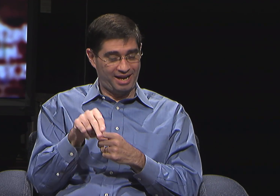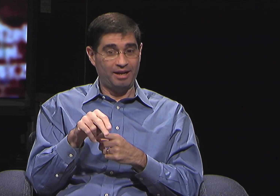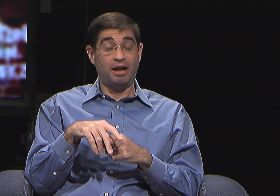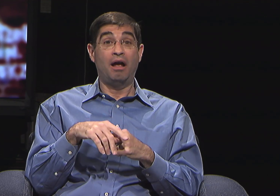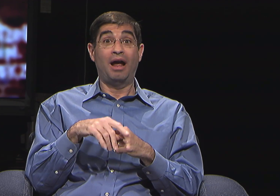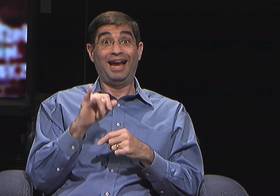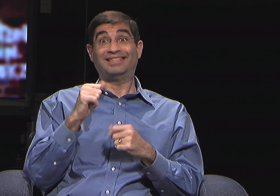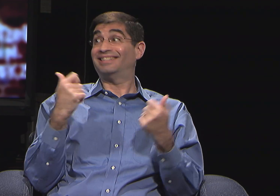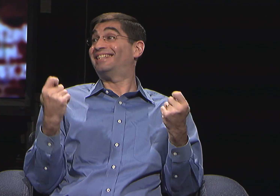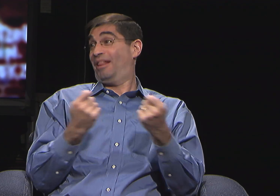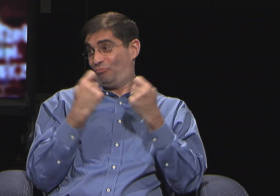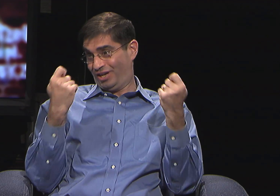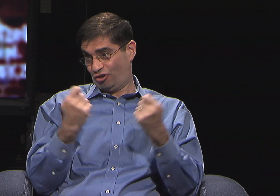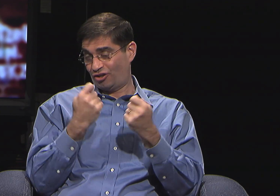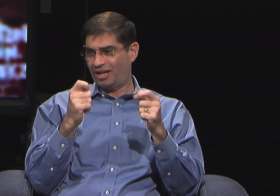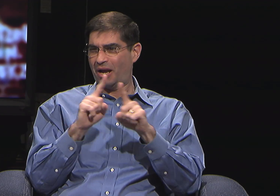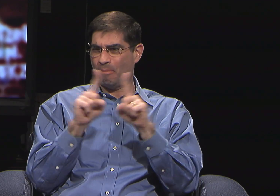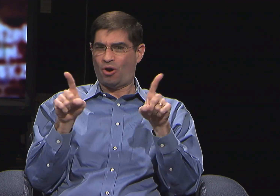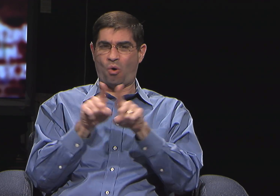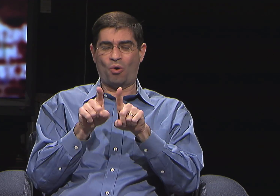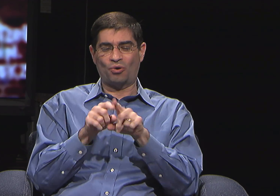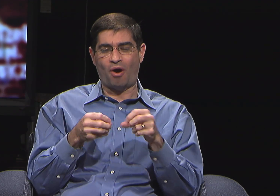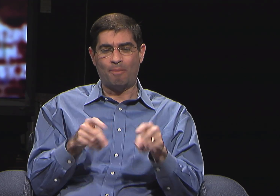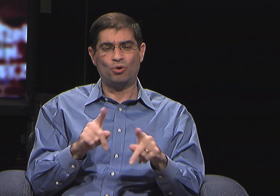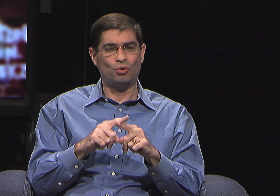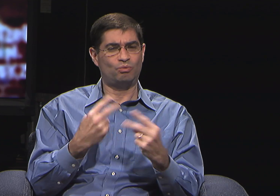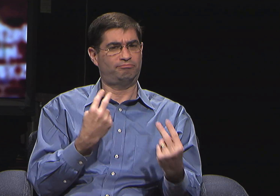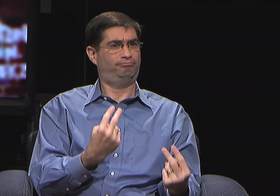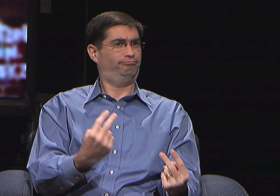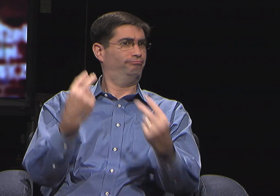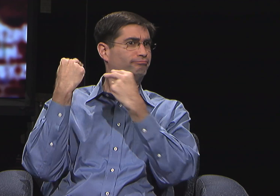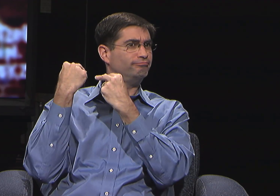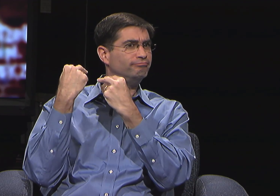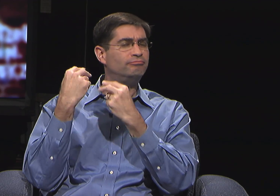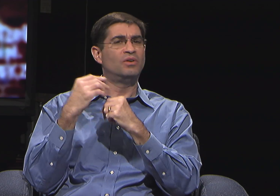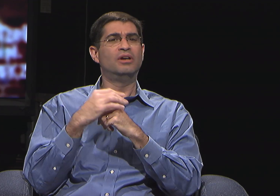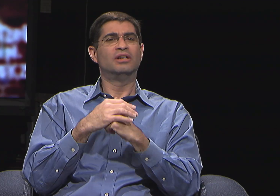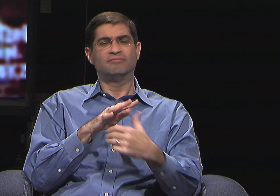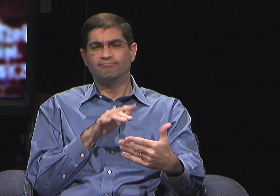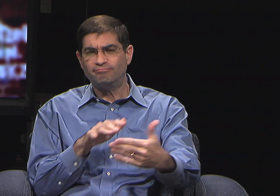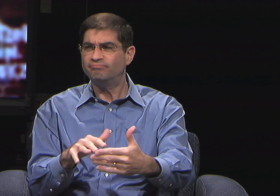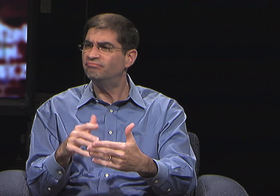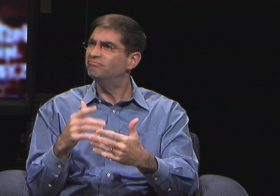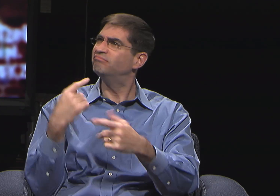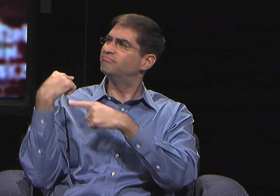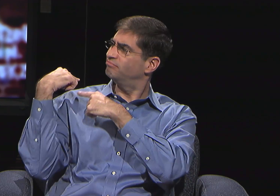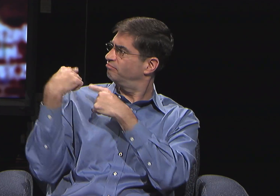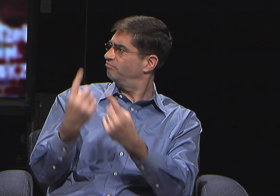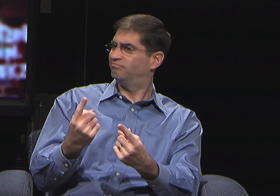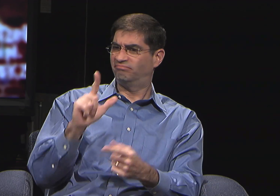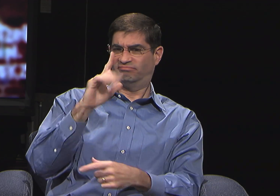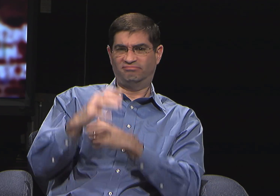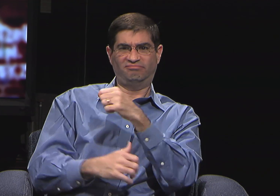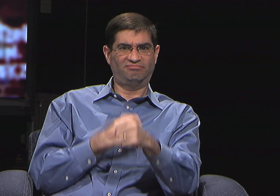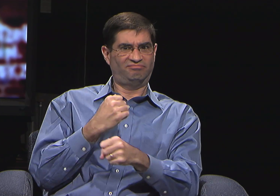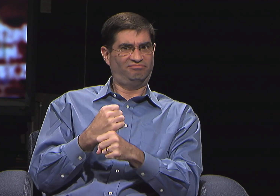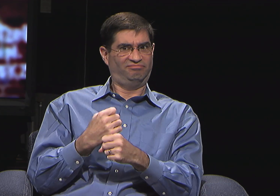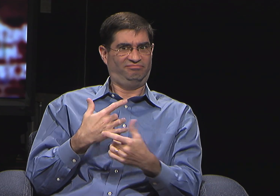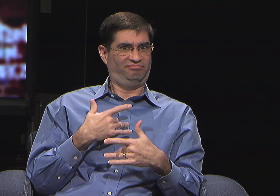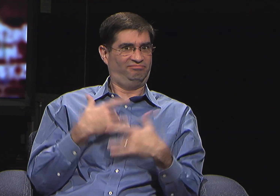It's an opportunity to think about what's happened, the changes that have occurred